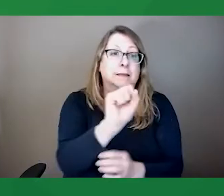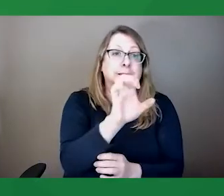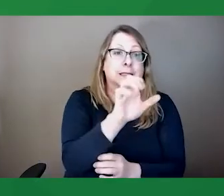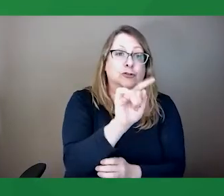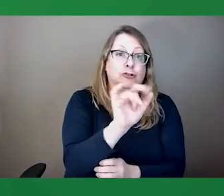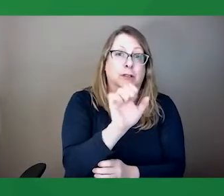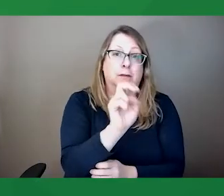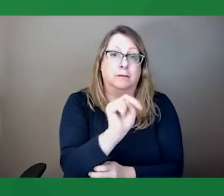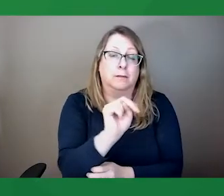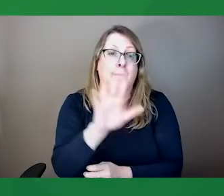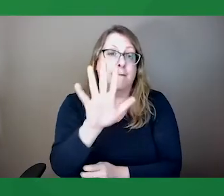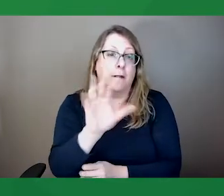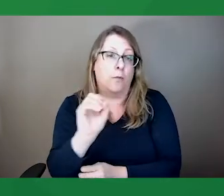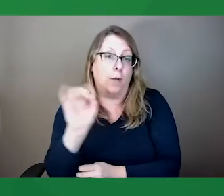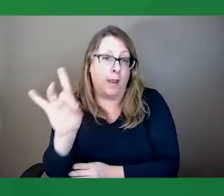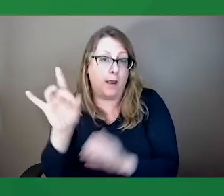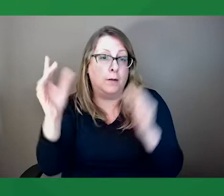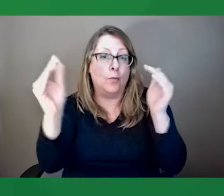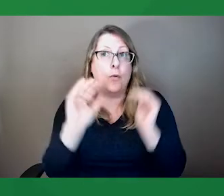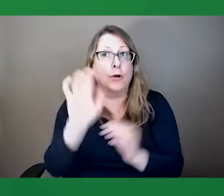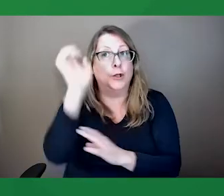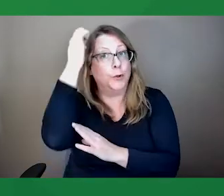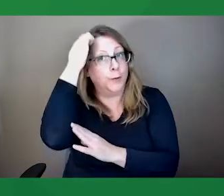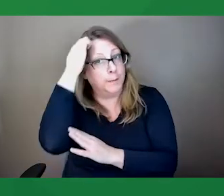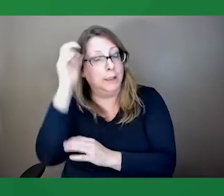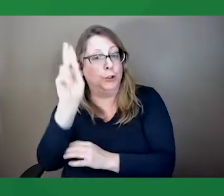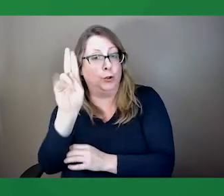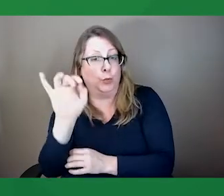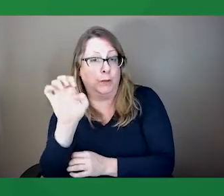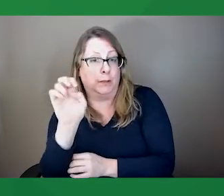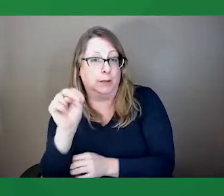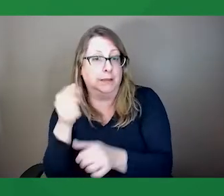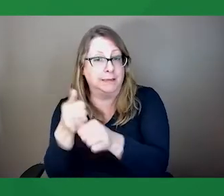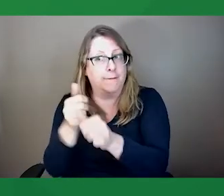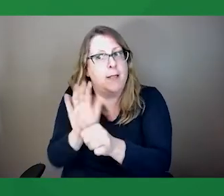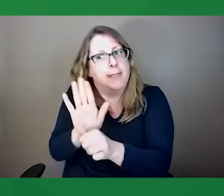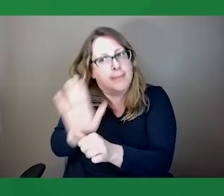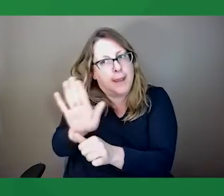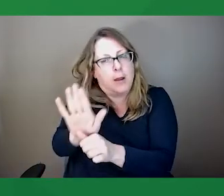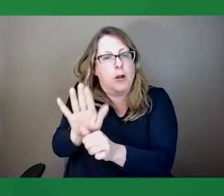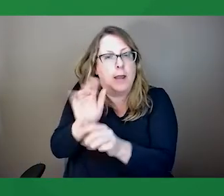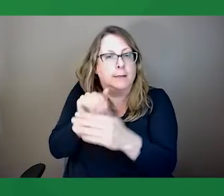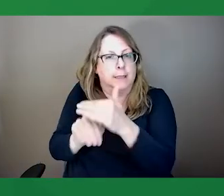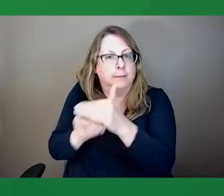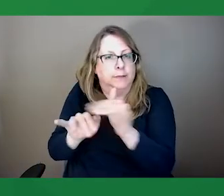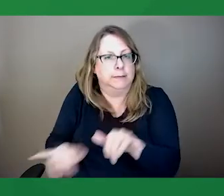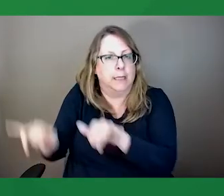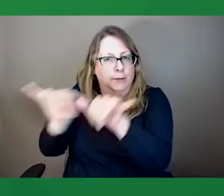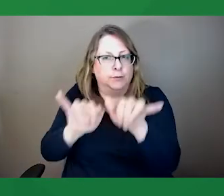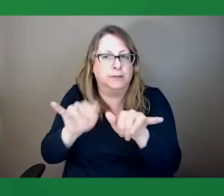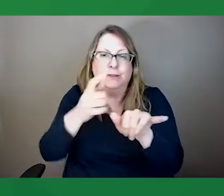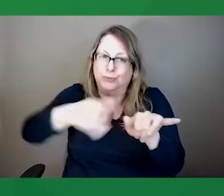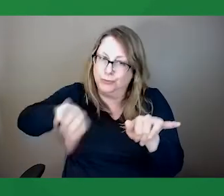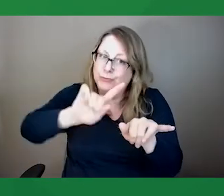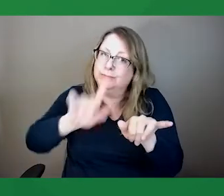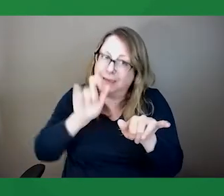for digital accessibility within the European Union. There are going to be specific things that you're going to have to comply with.